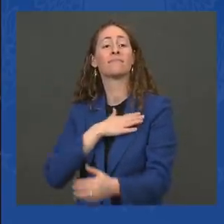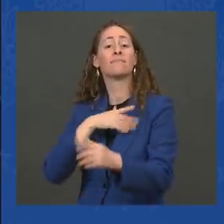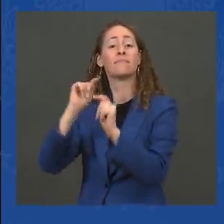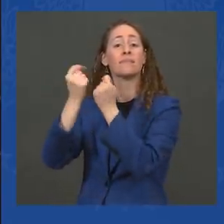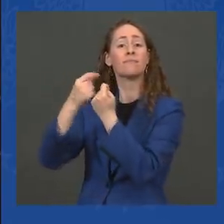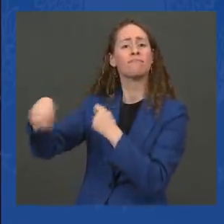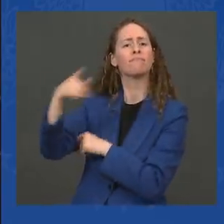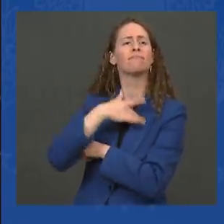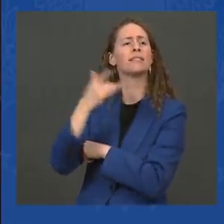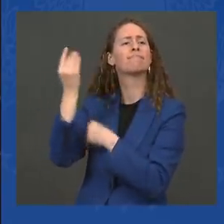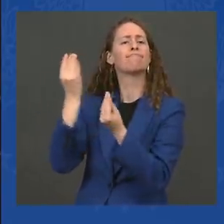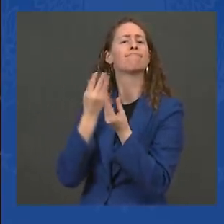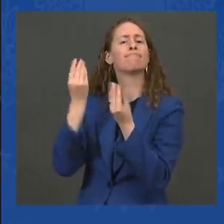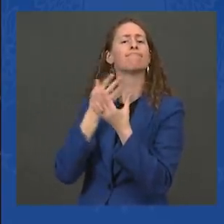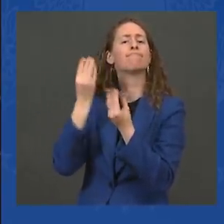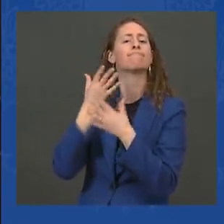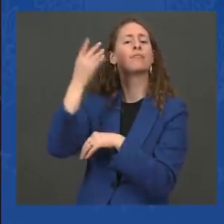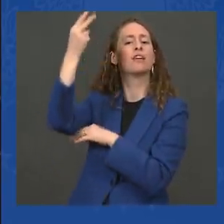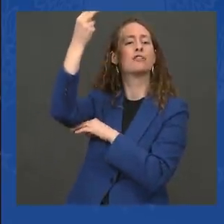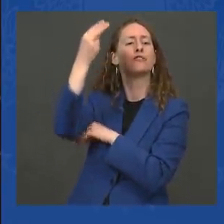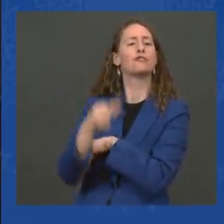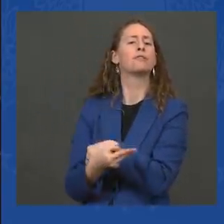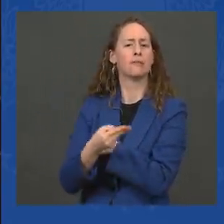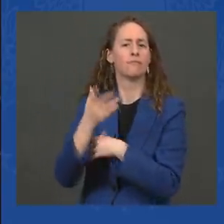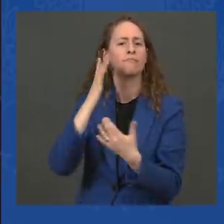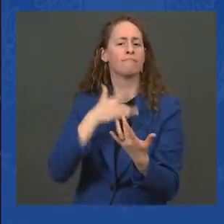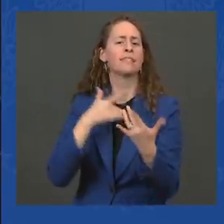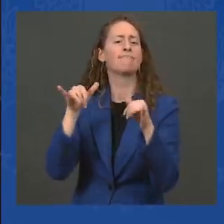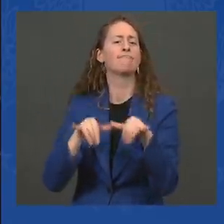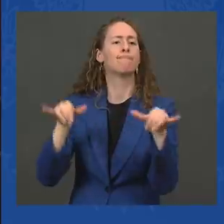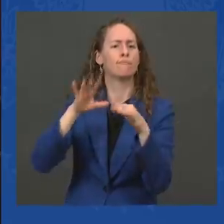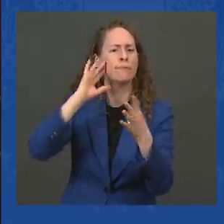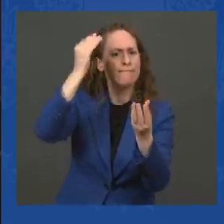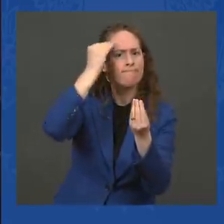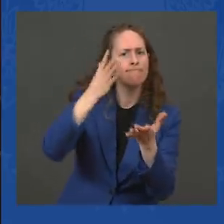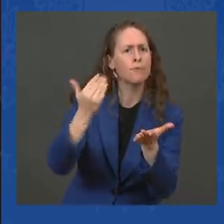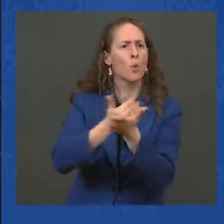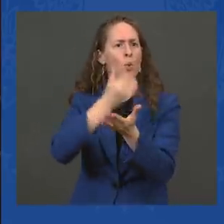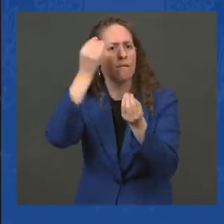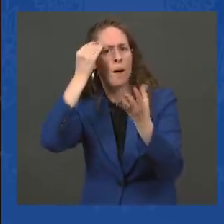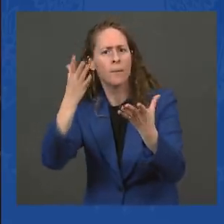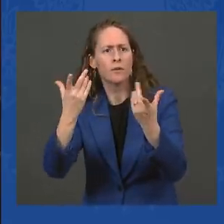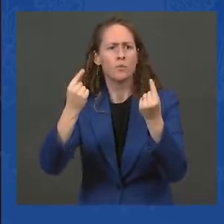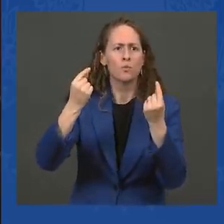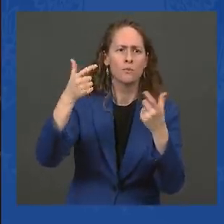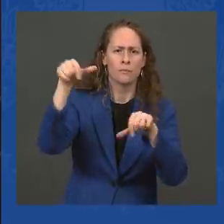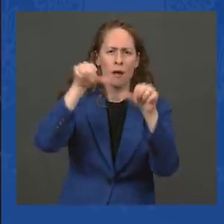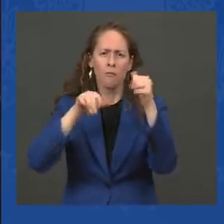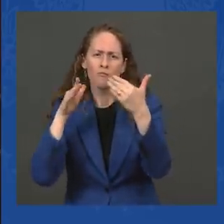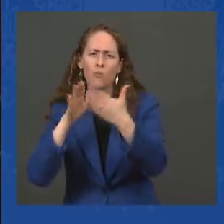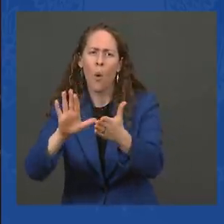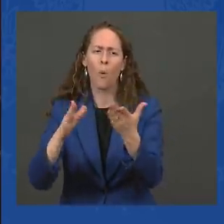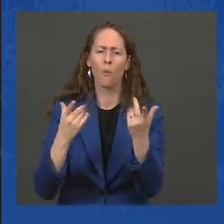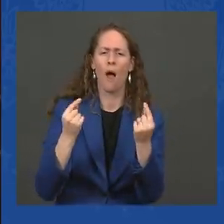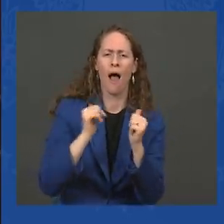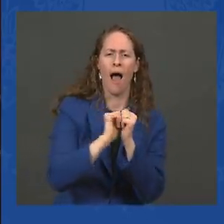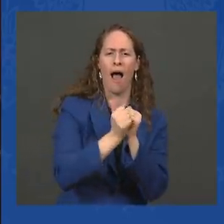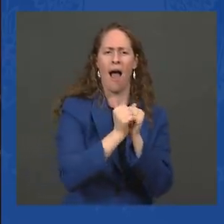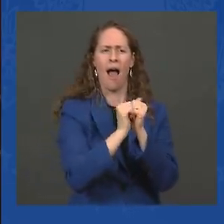outlining how we're going to fight COVID this winter -- not with shutdowns or lockdowns but with more widespread vaccinations,